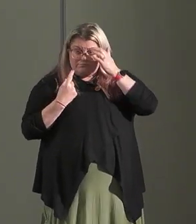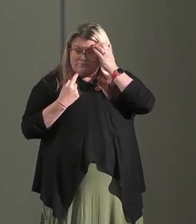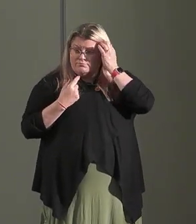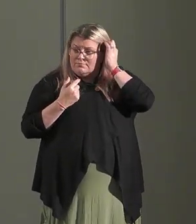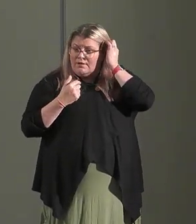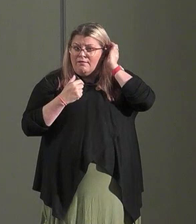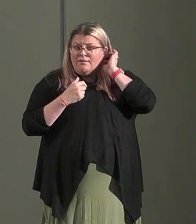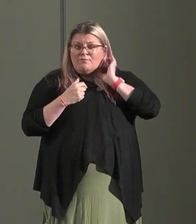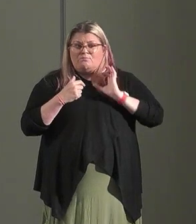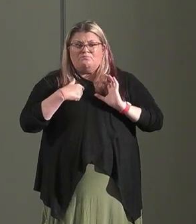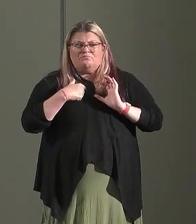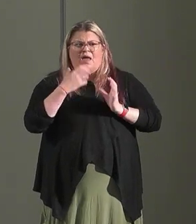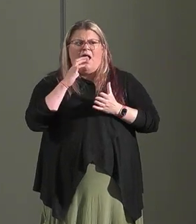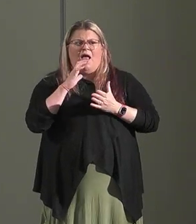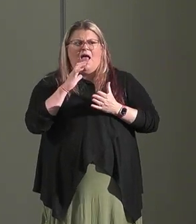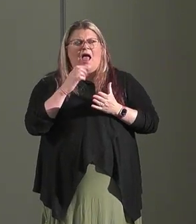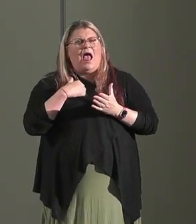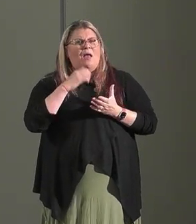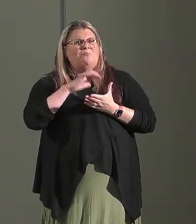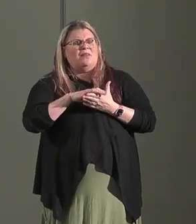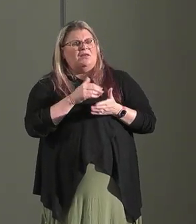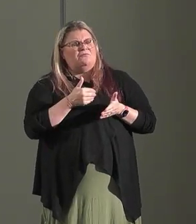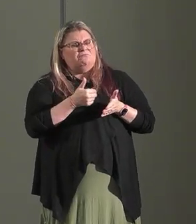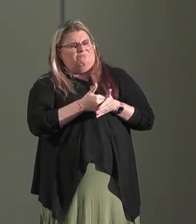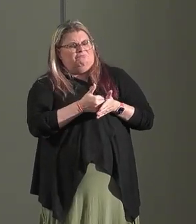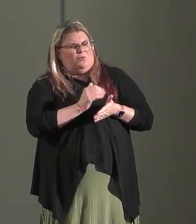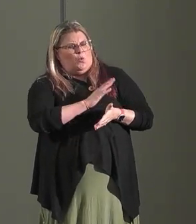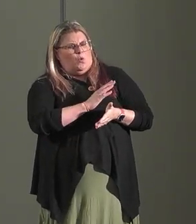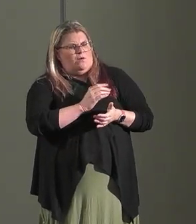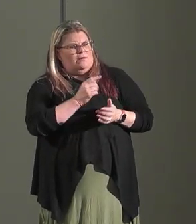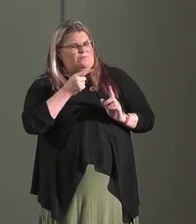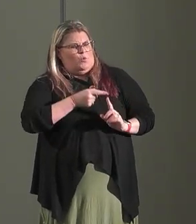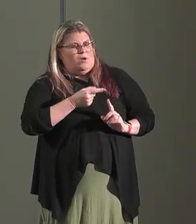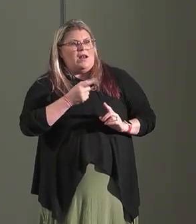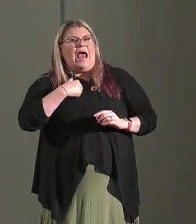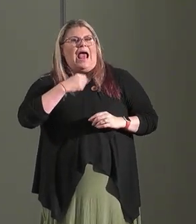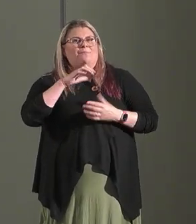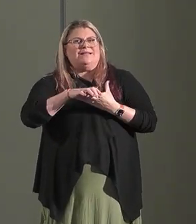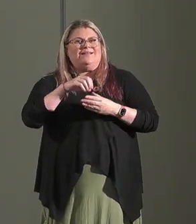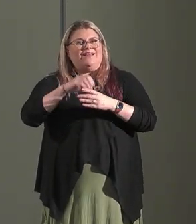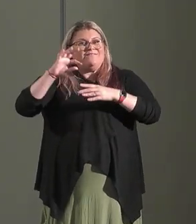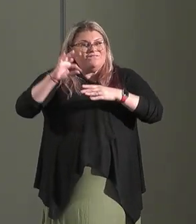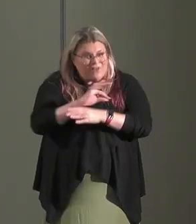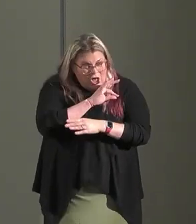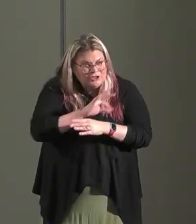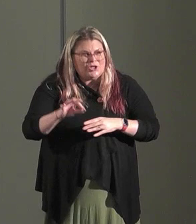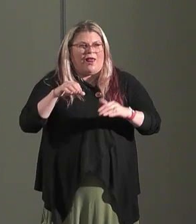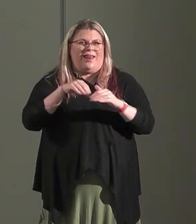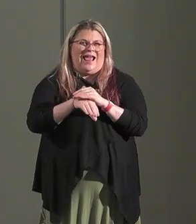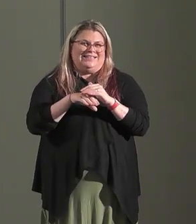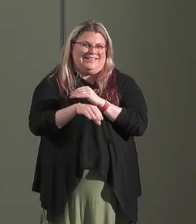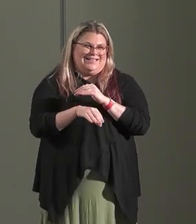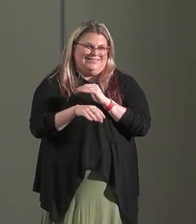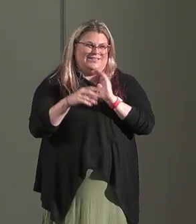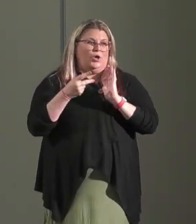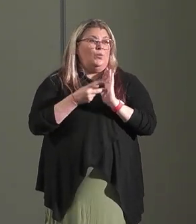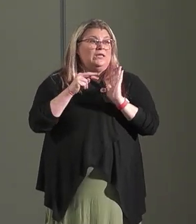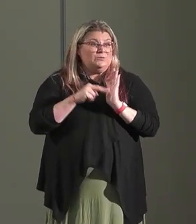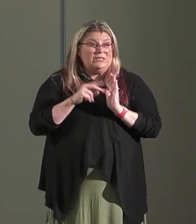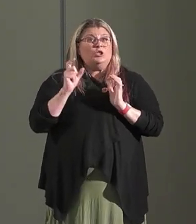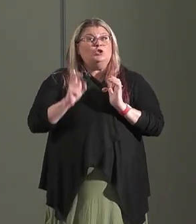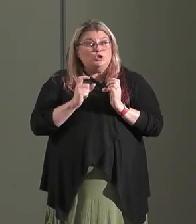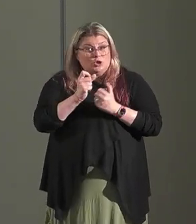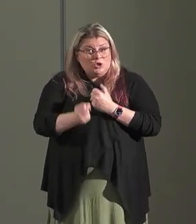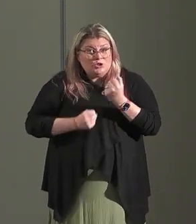close to your last point, I believe, in functional access. Which means it should support the end user